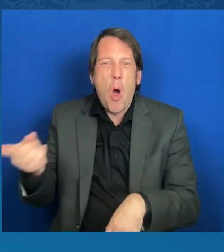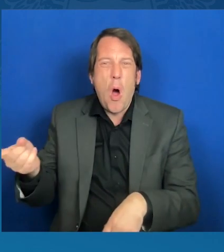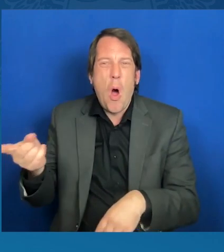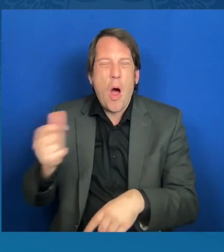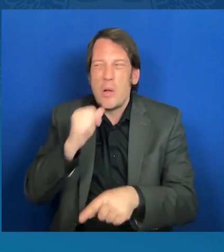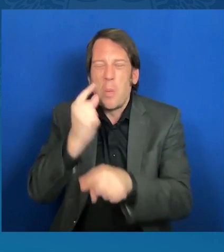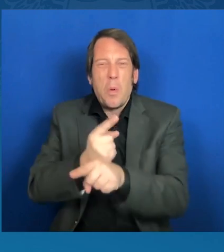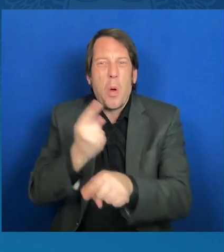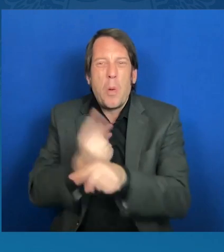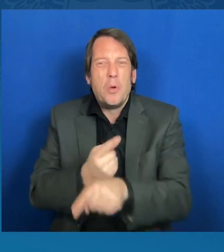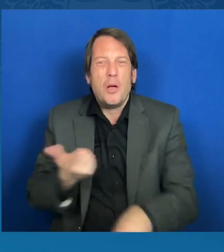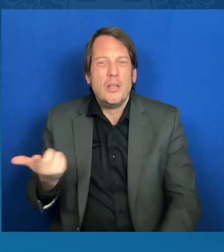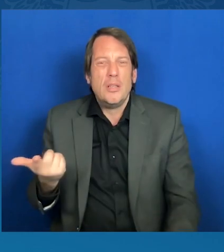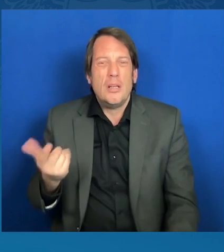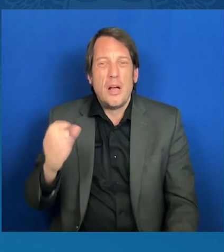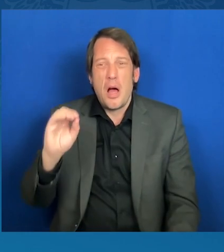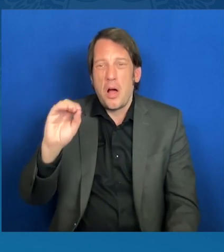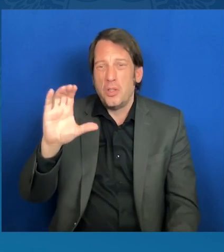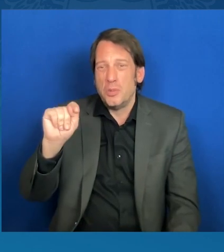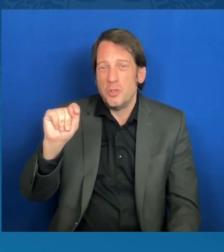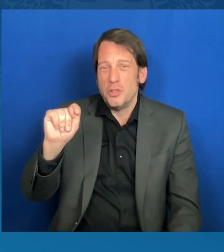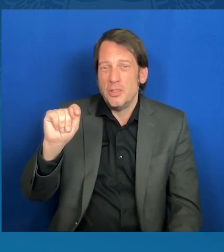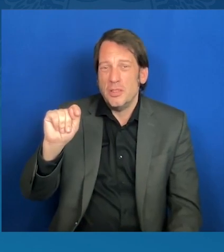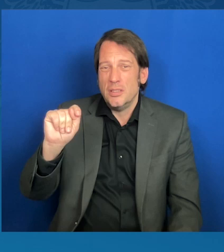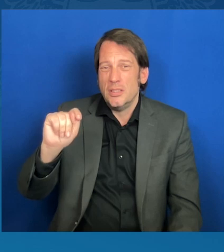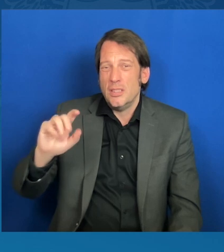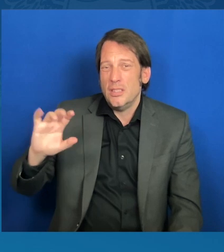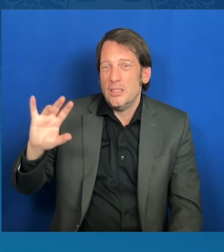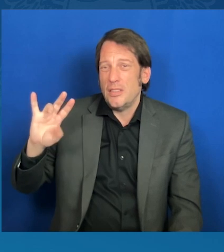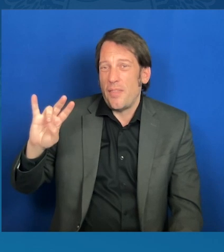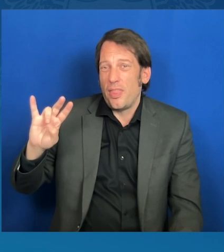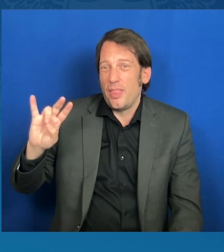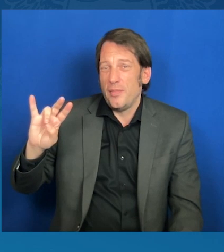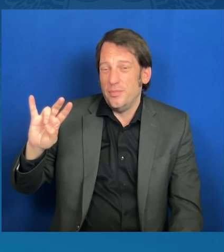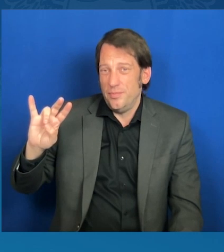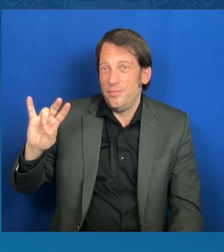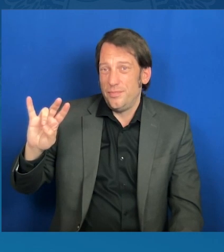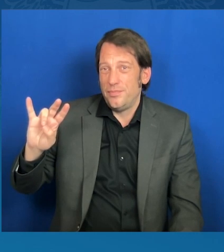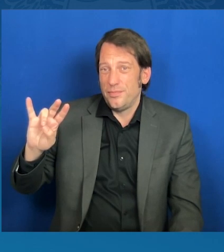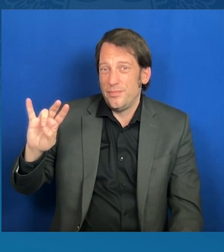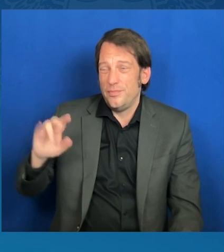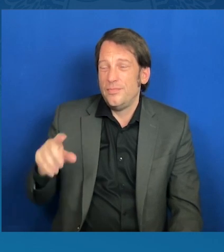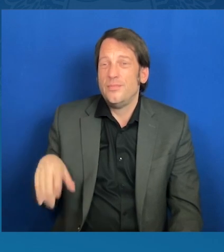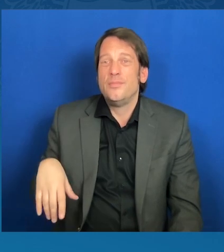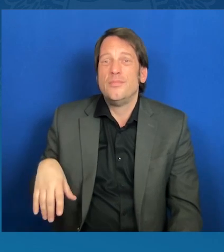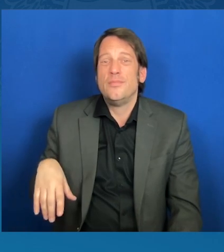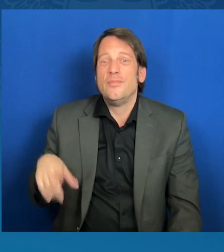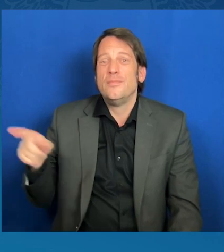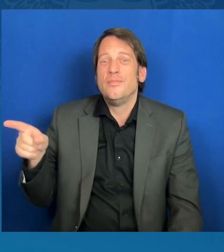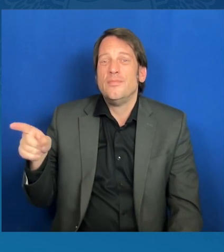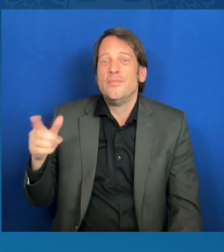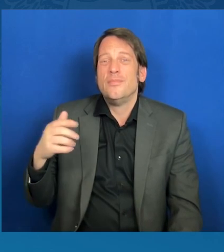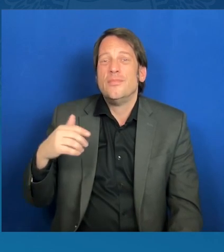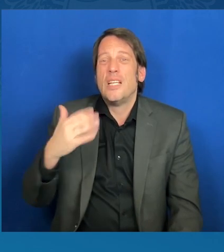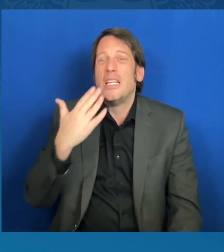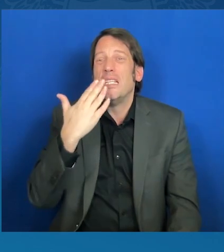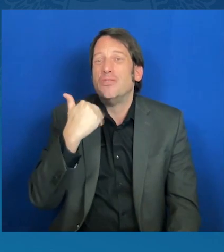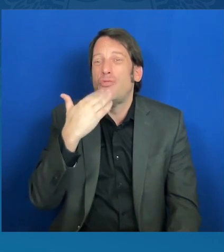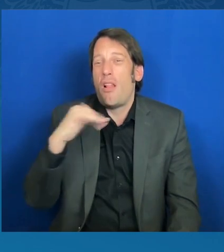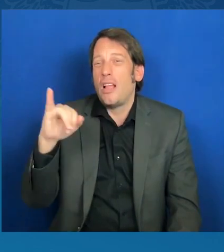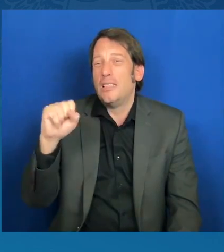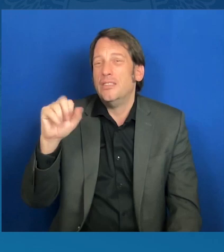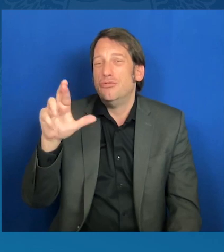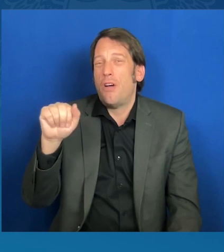October 7th, Israel experienced a horrific attack.